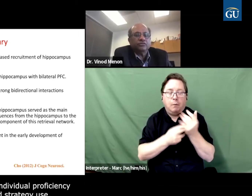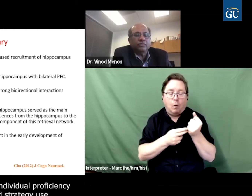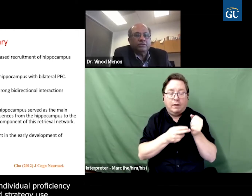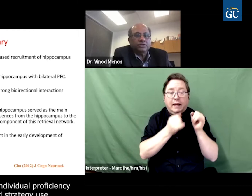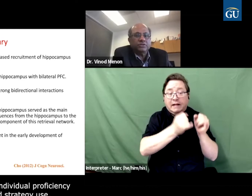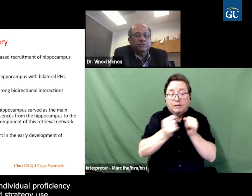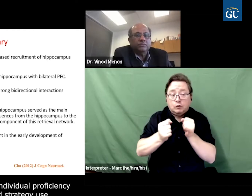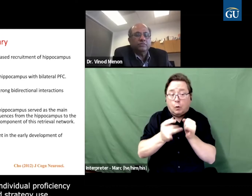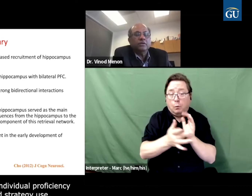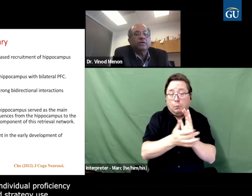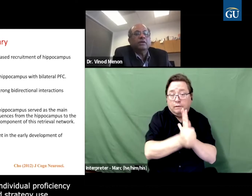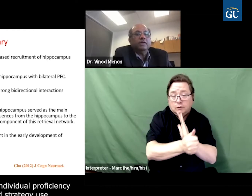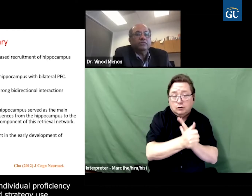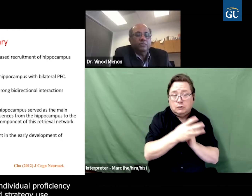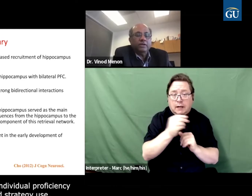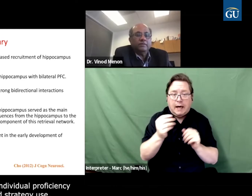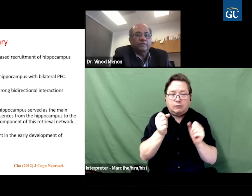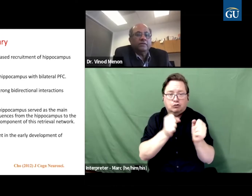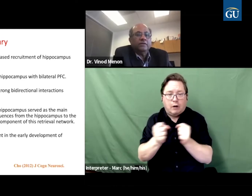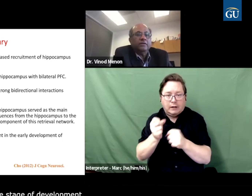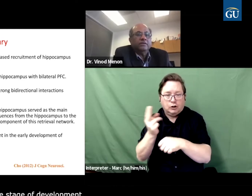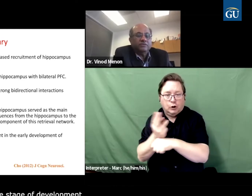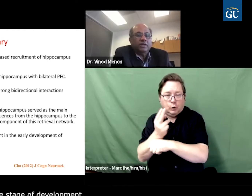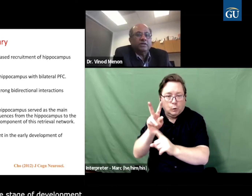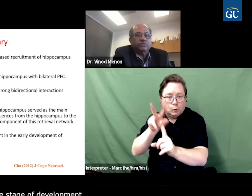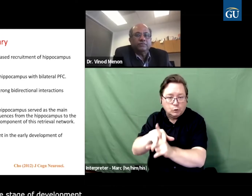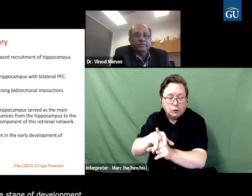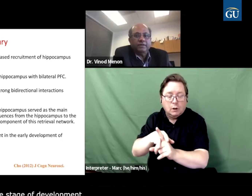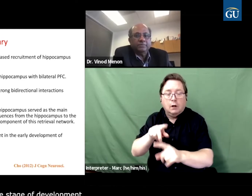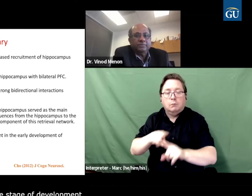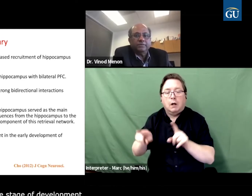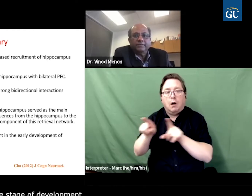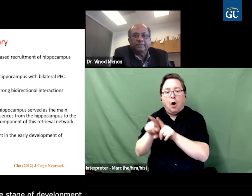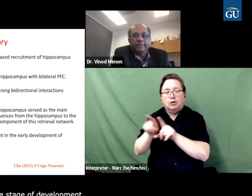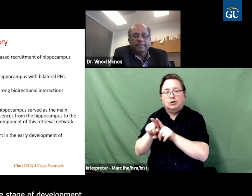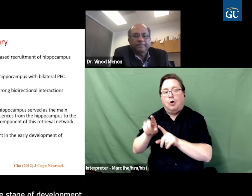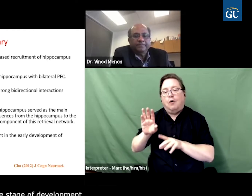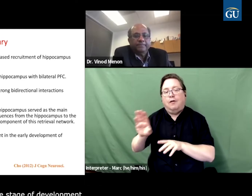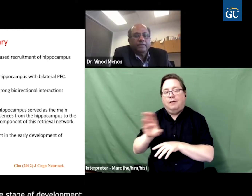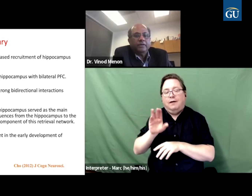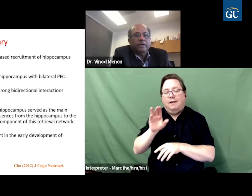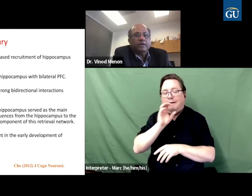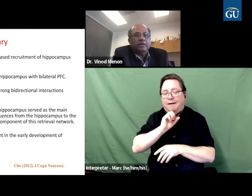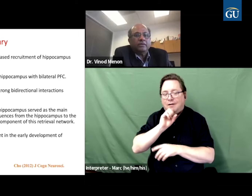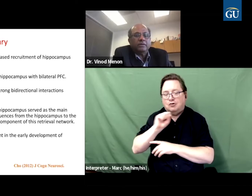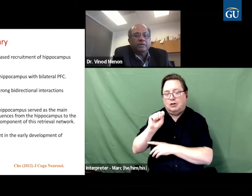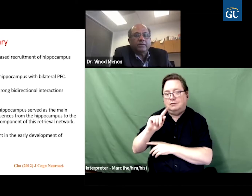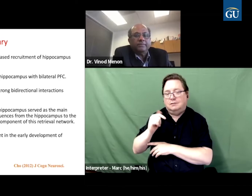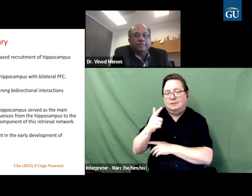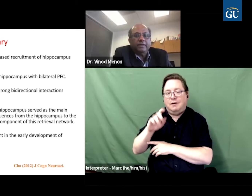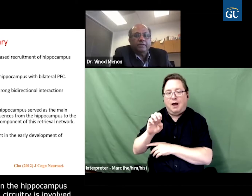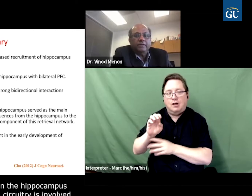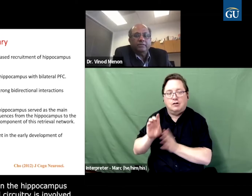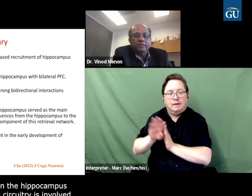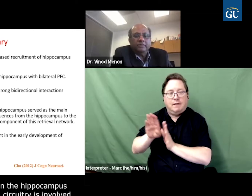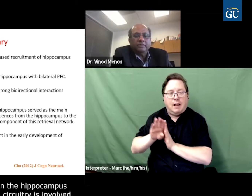proficiency and strategy use as well as the stage of development